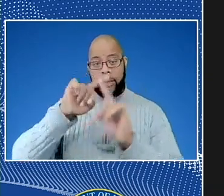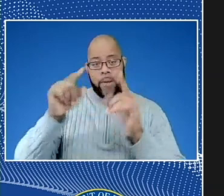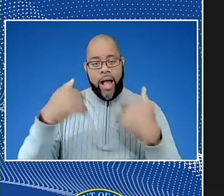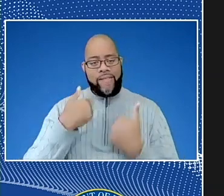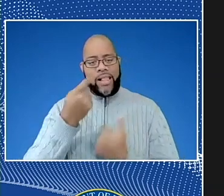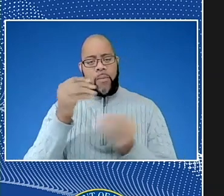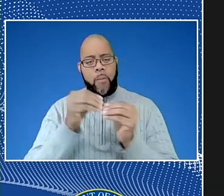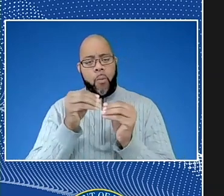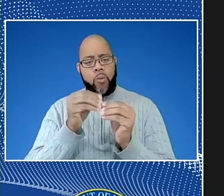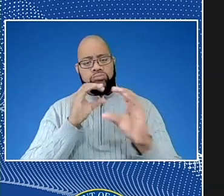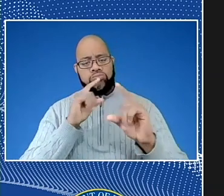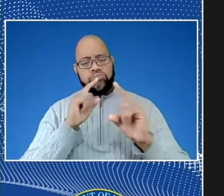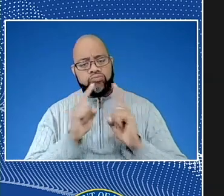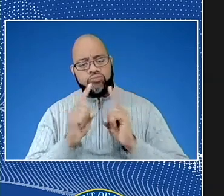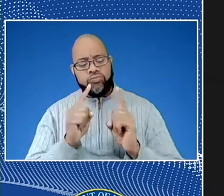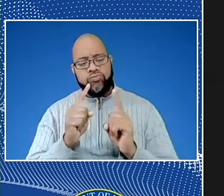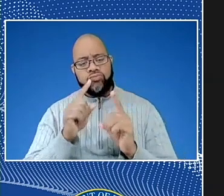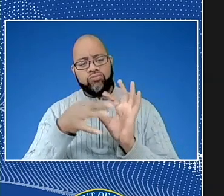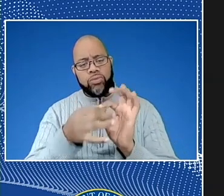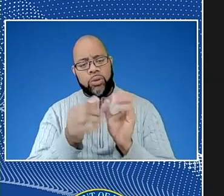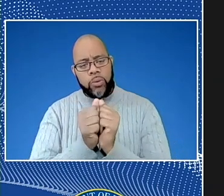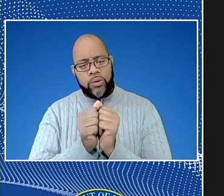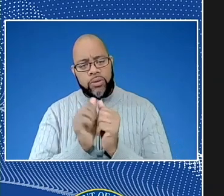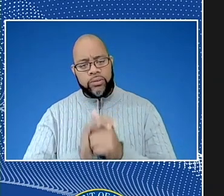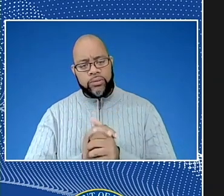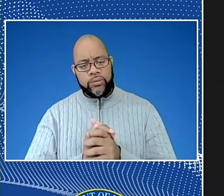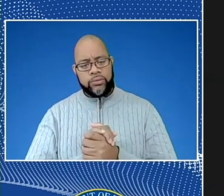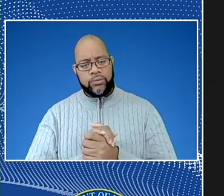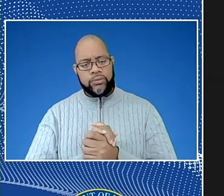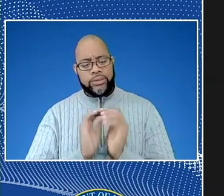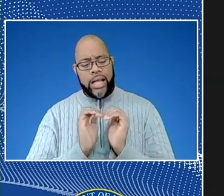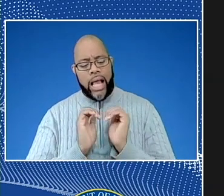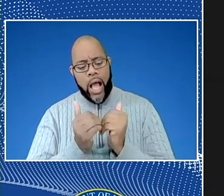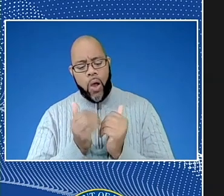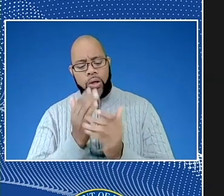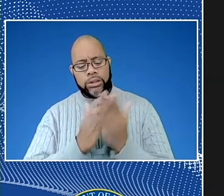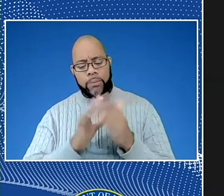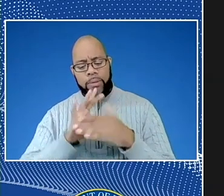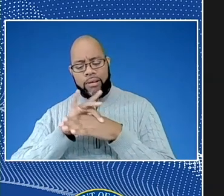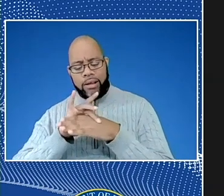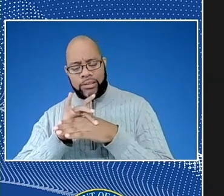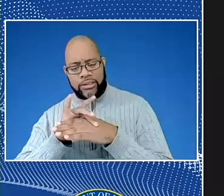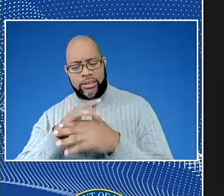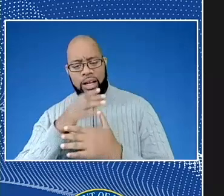conversation around the how and some of the context. And if we could have some